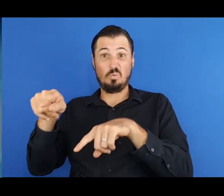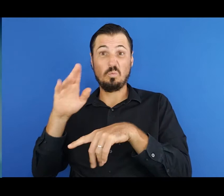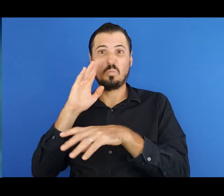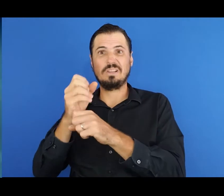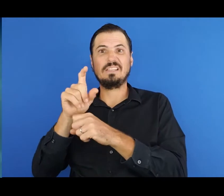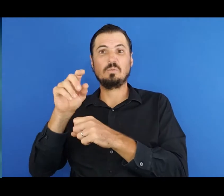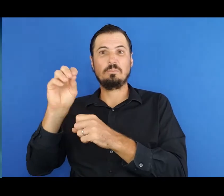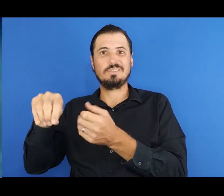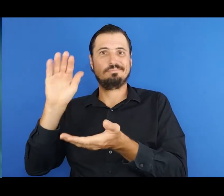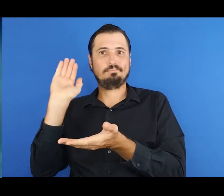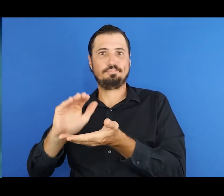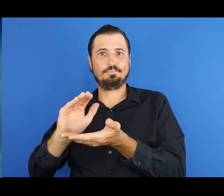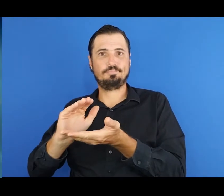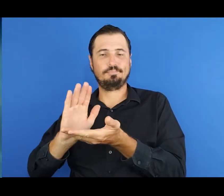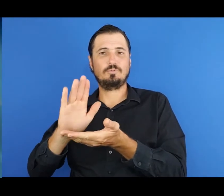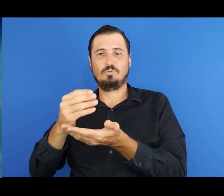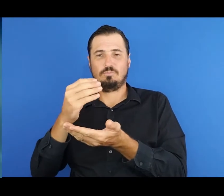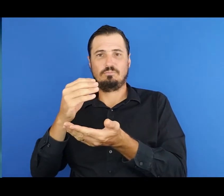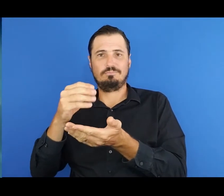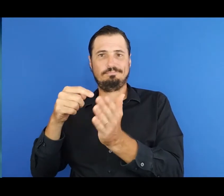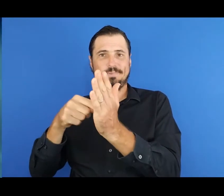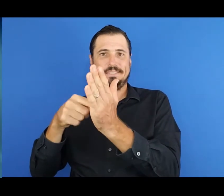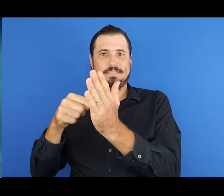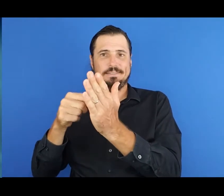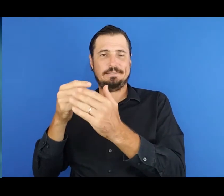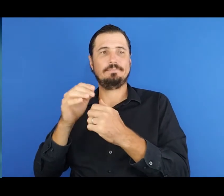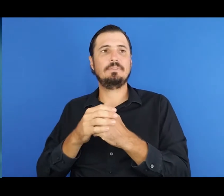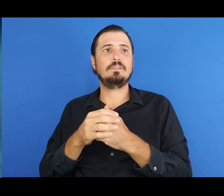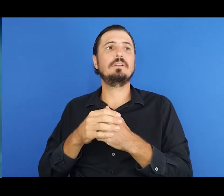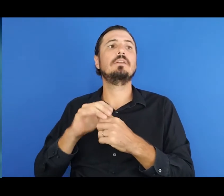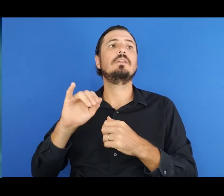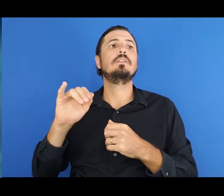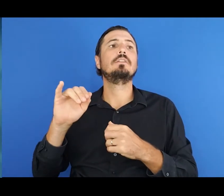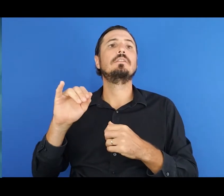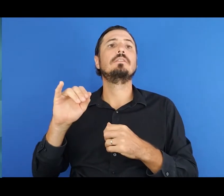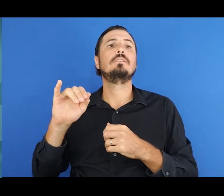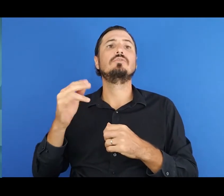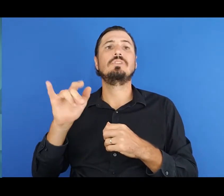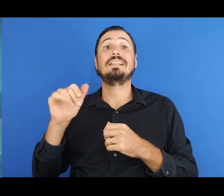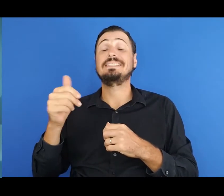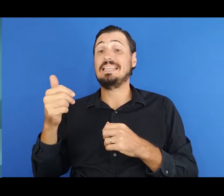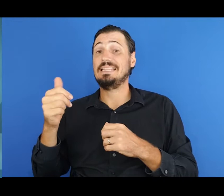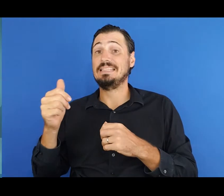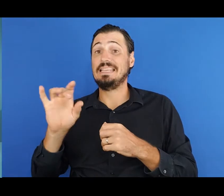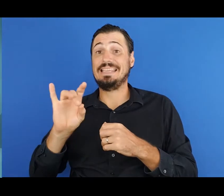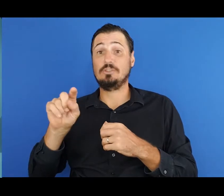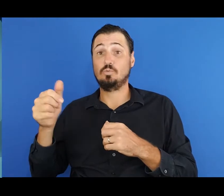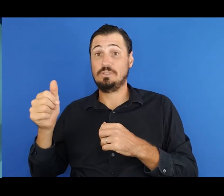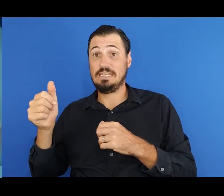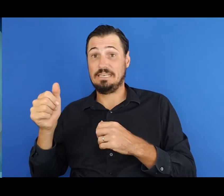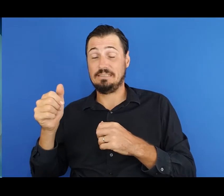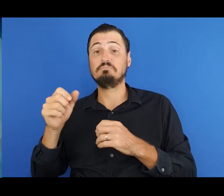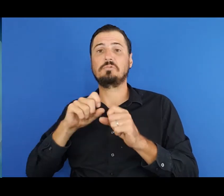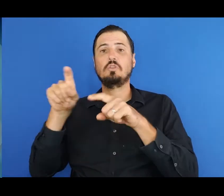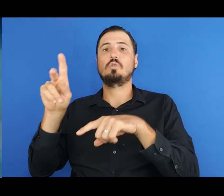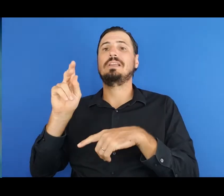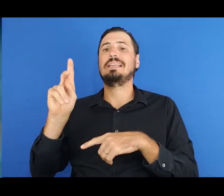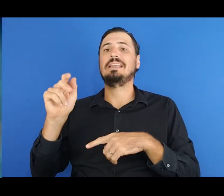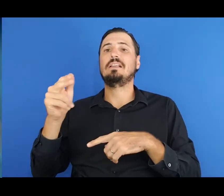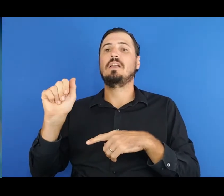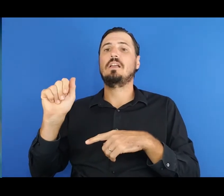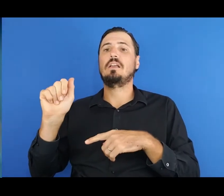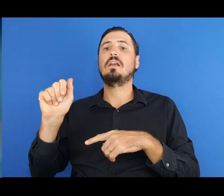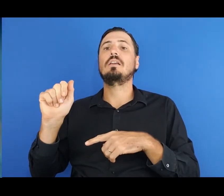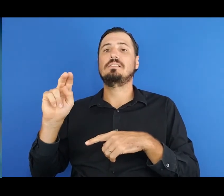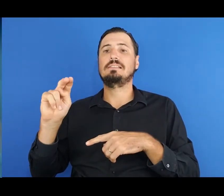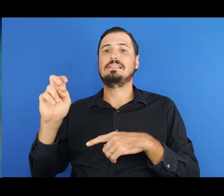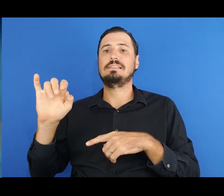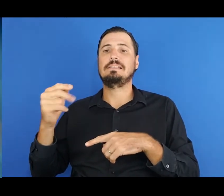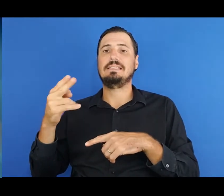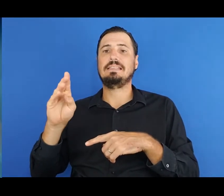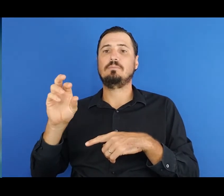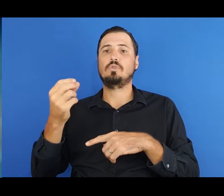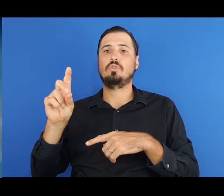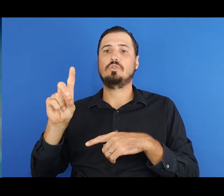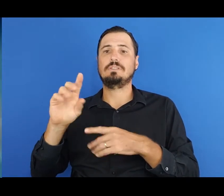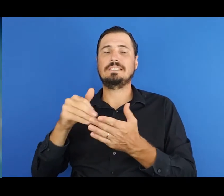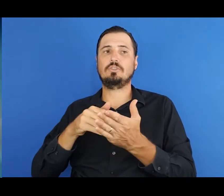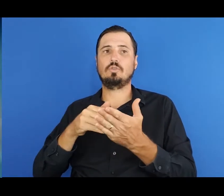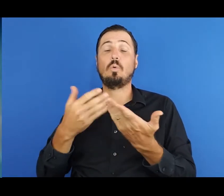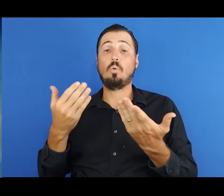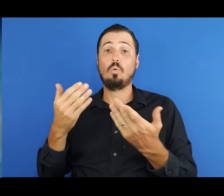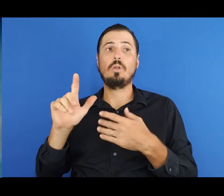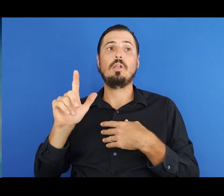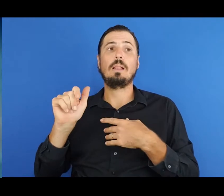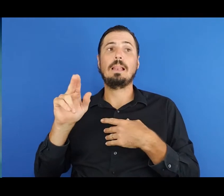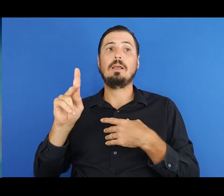On Saturday, July 10 they will have a pop-up at Kekaha Neighborhood Center from 8 to 10 a.m., and Laukona Park in Hanama’ulu from 1 to 2:30 p.m